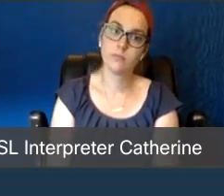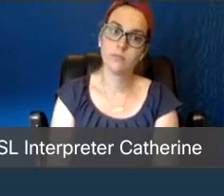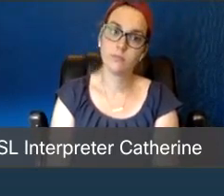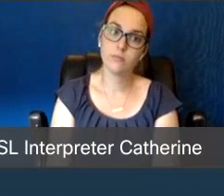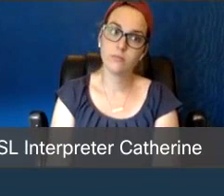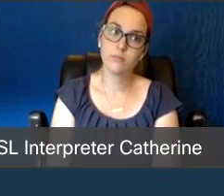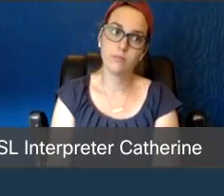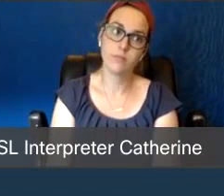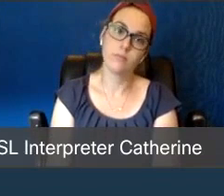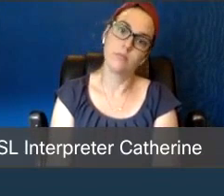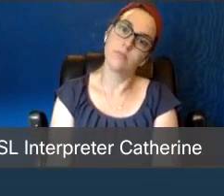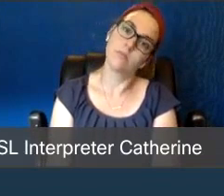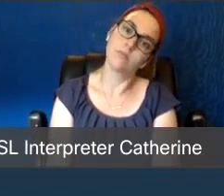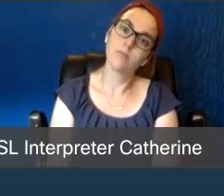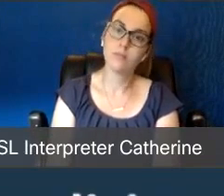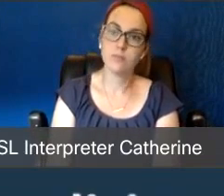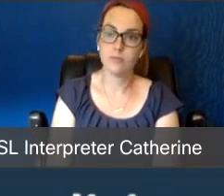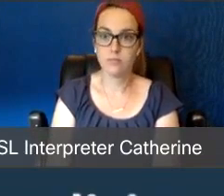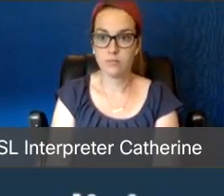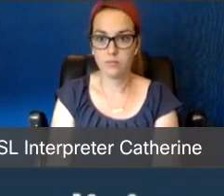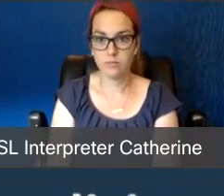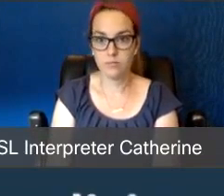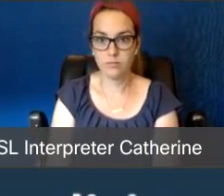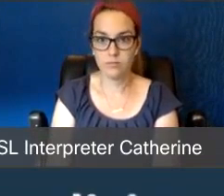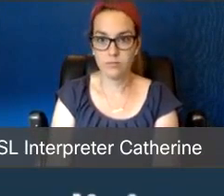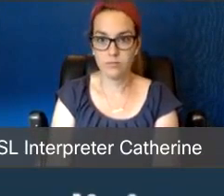to my last couple of slides because I know I'm running a little over on time.